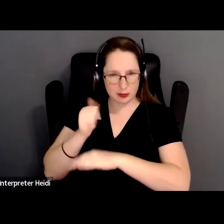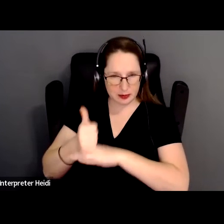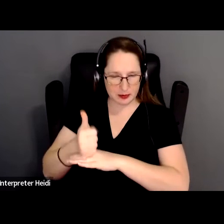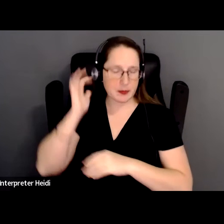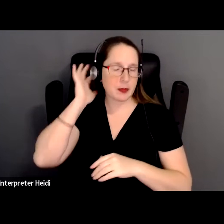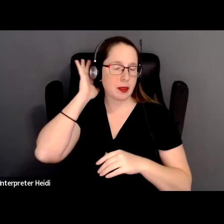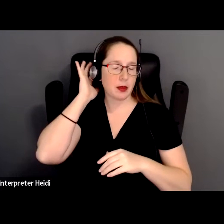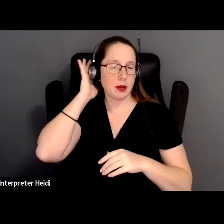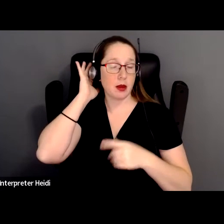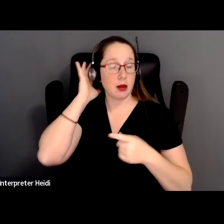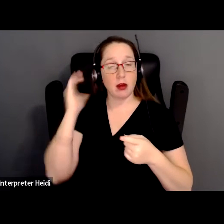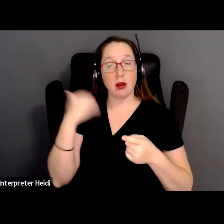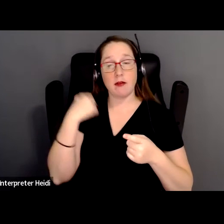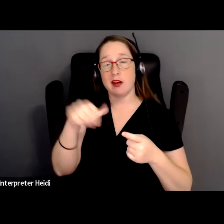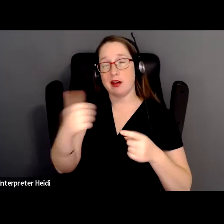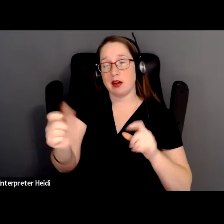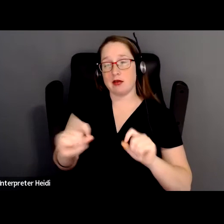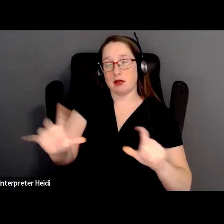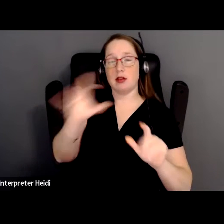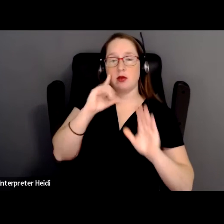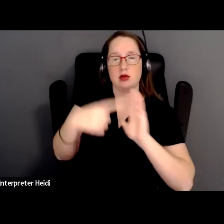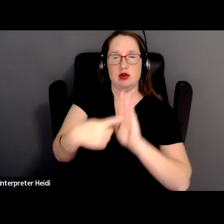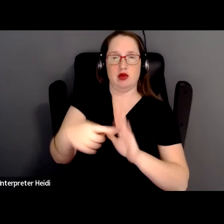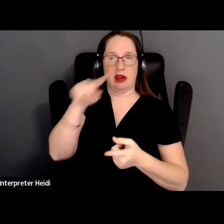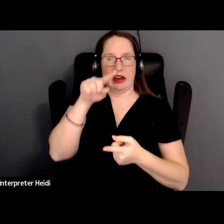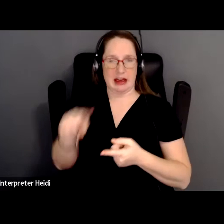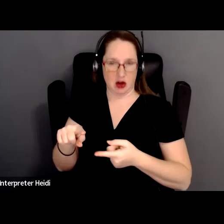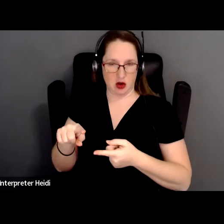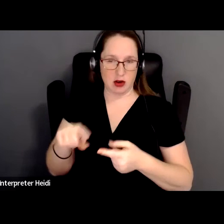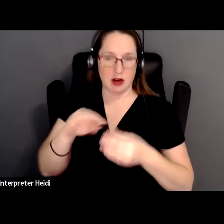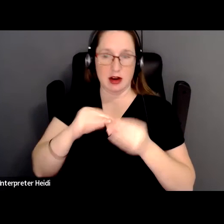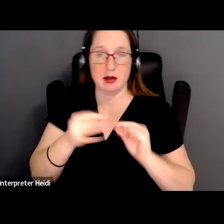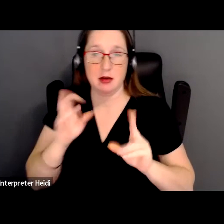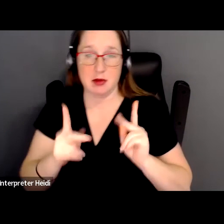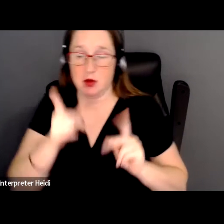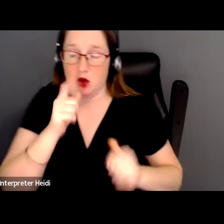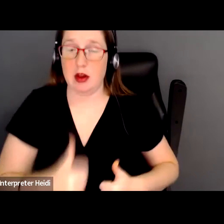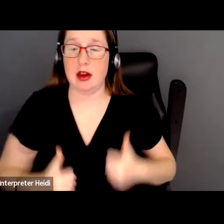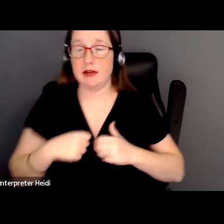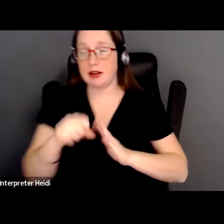I have I have another slide that shows the decrease in the number of people living in state operated institutions.